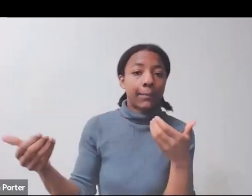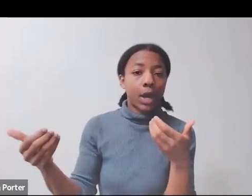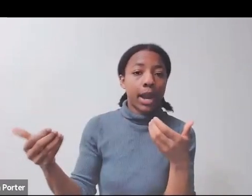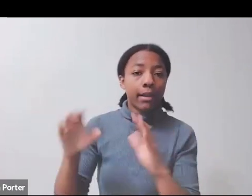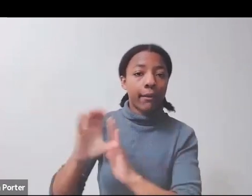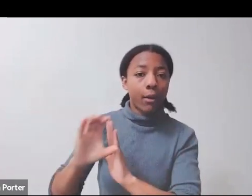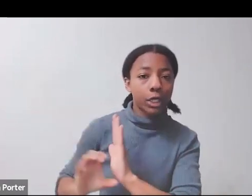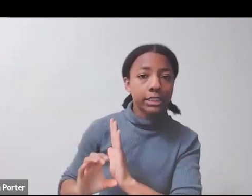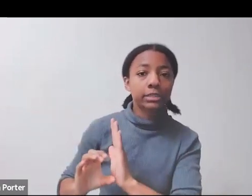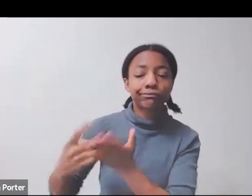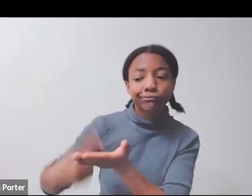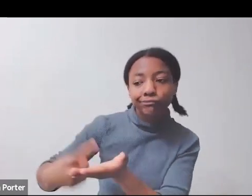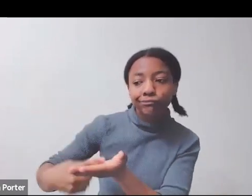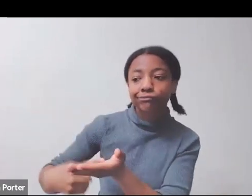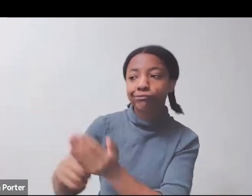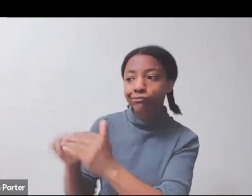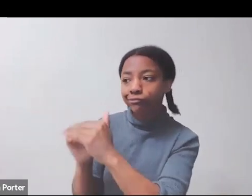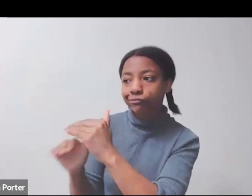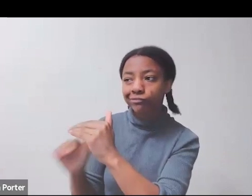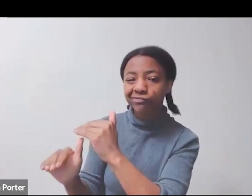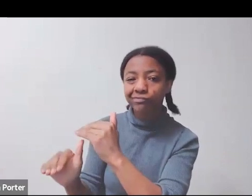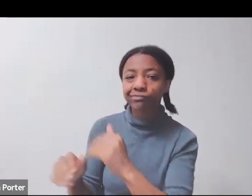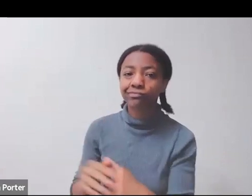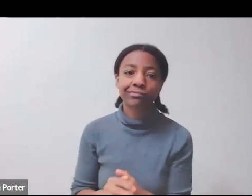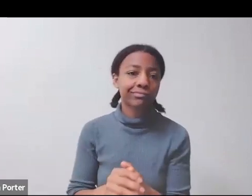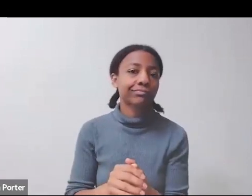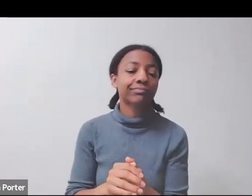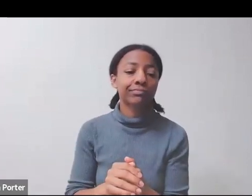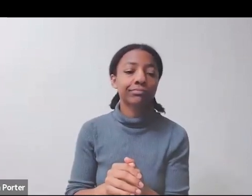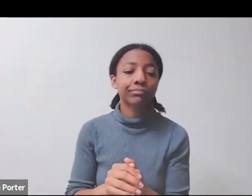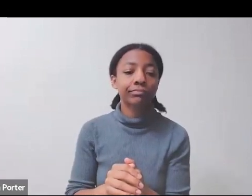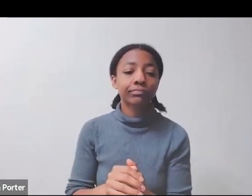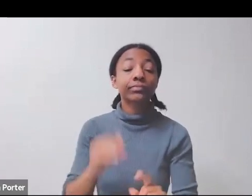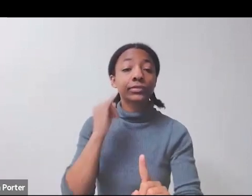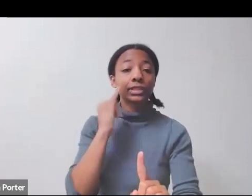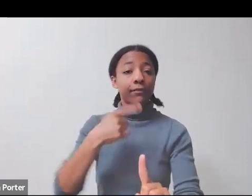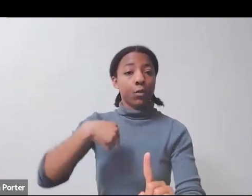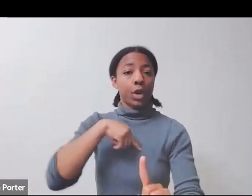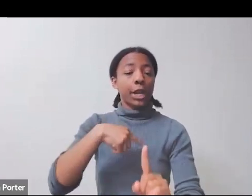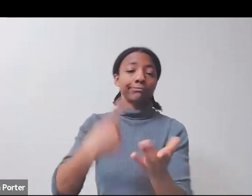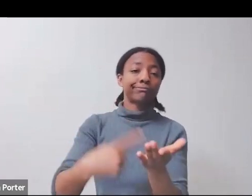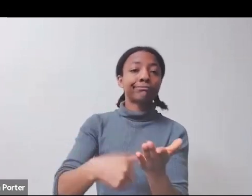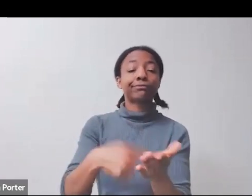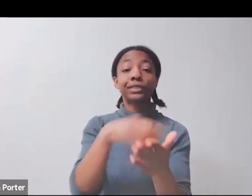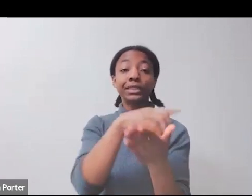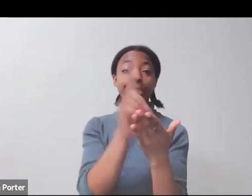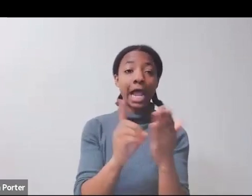If this is something that you're not talking about in terms of how to design technology that's accessible?" They often said, "Well, I don't know myself.